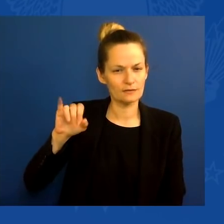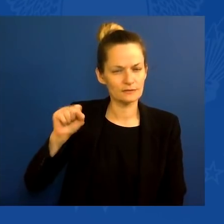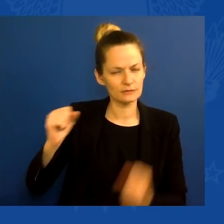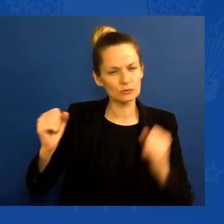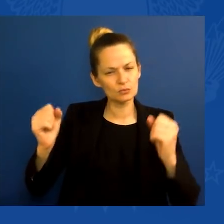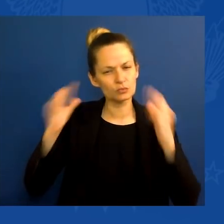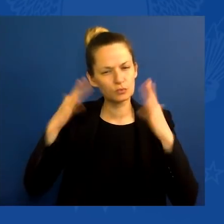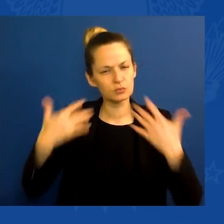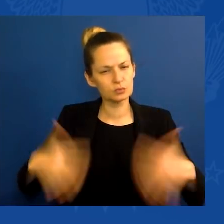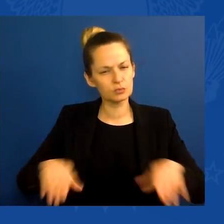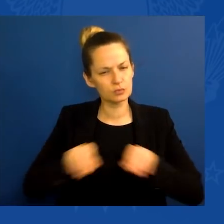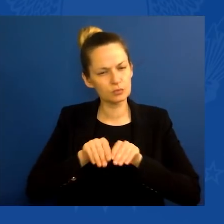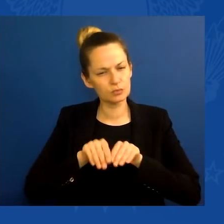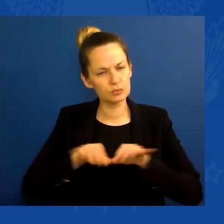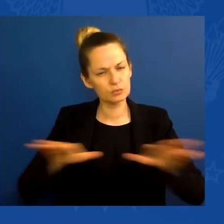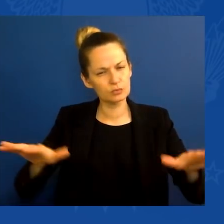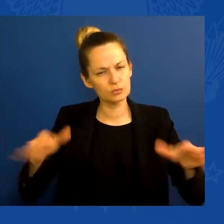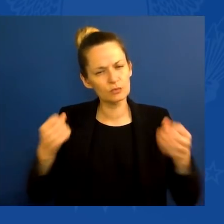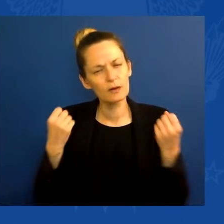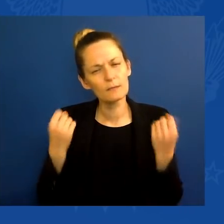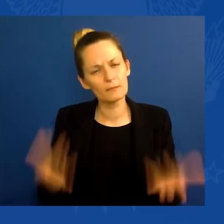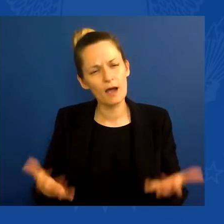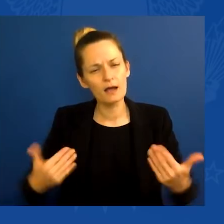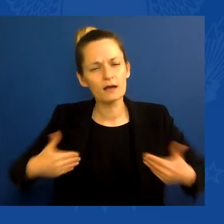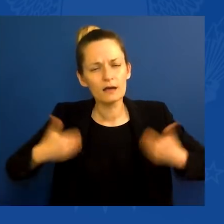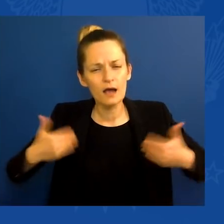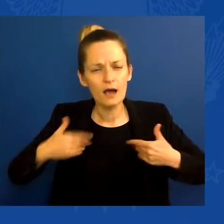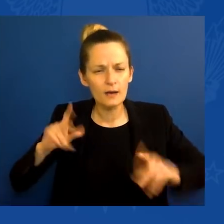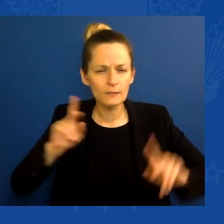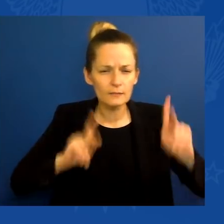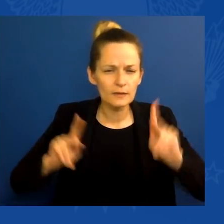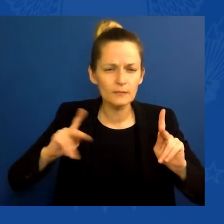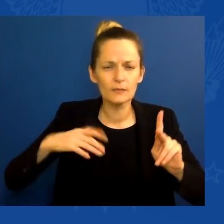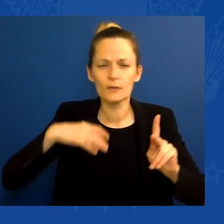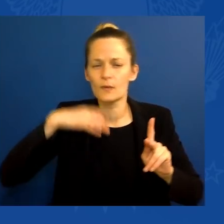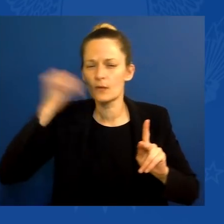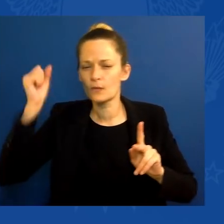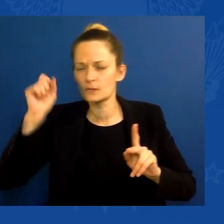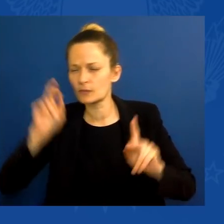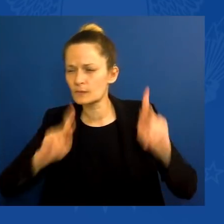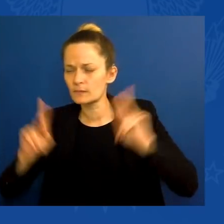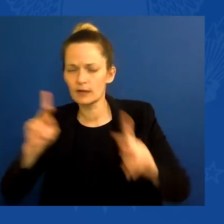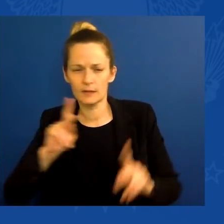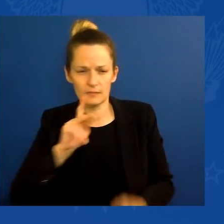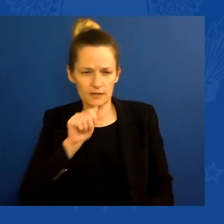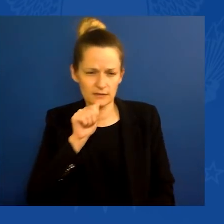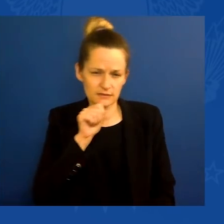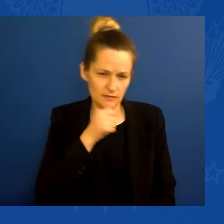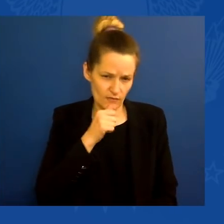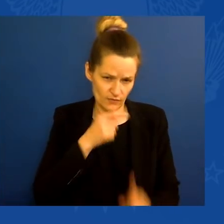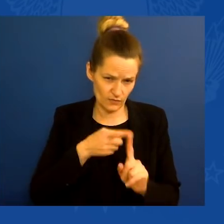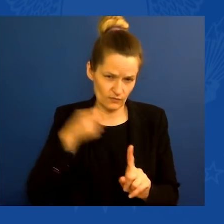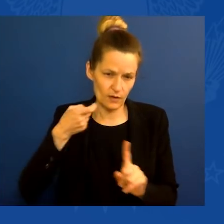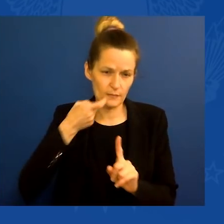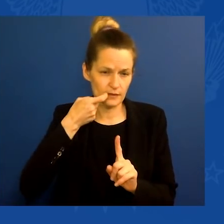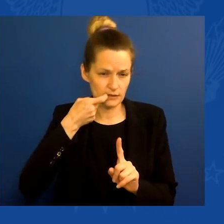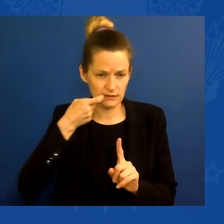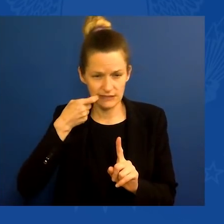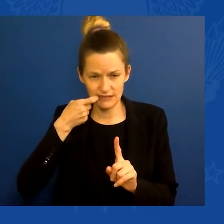because of this pandemic, need help. And having a problem -- a mental problem --